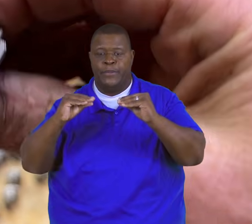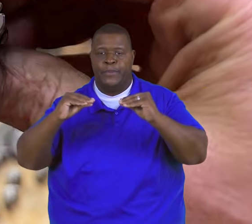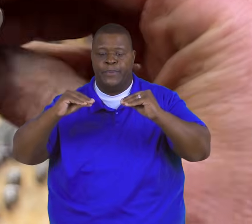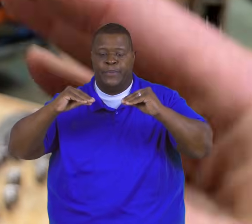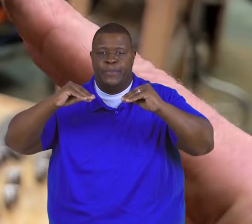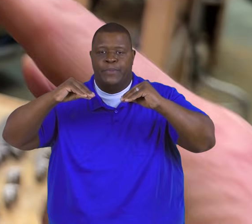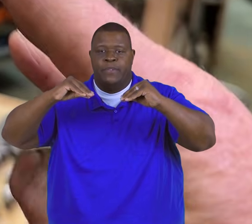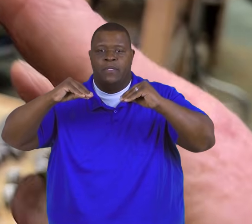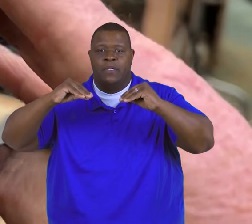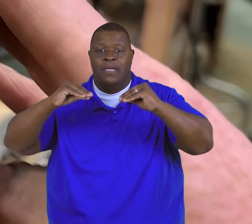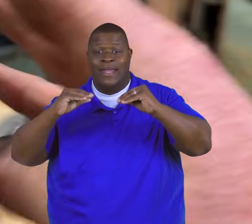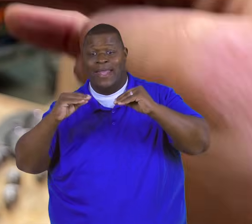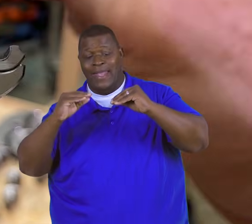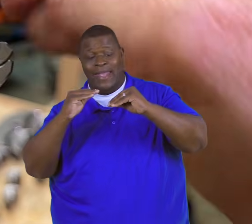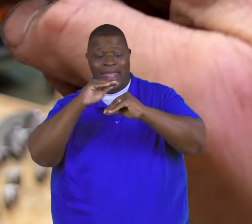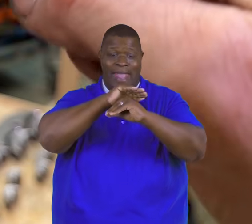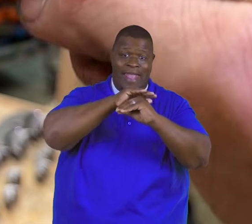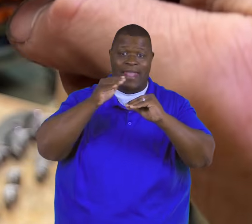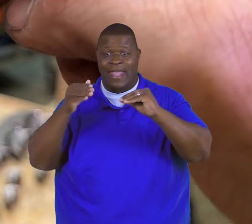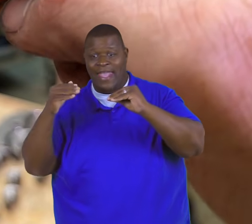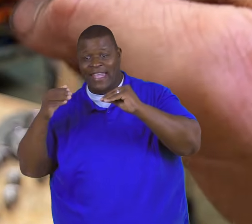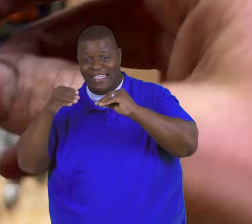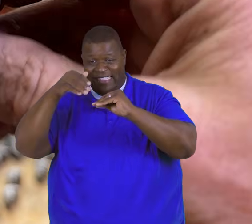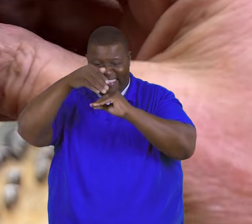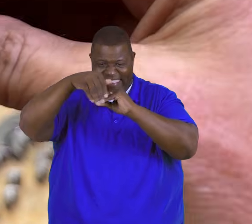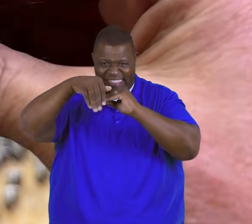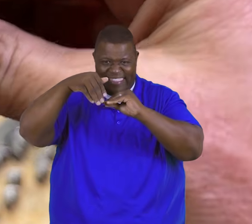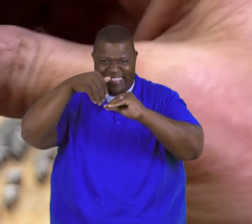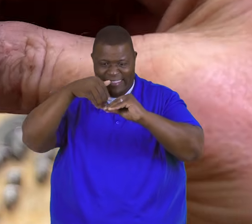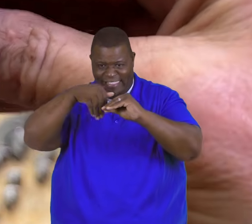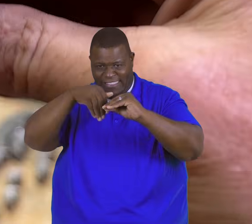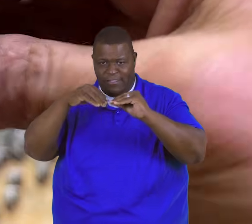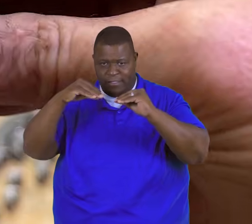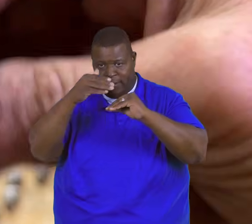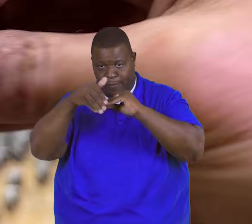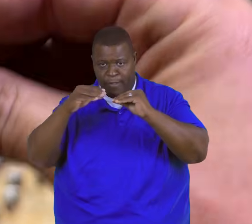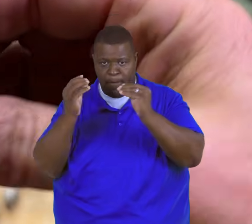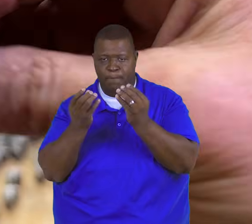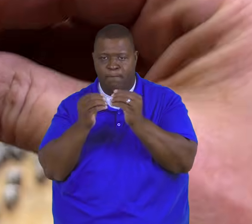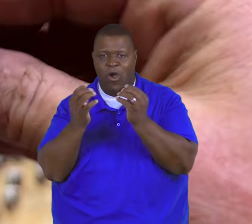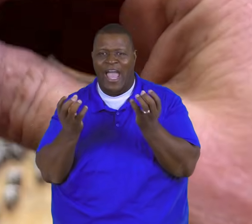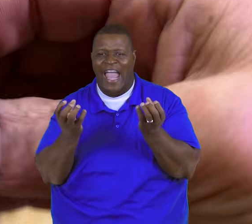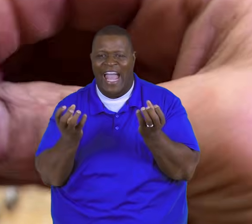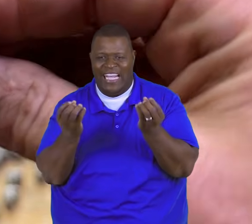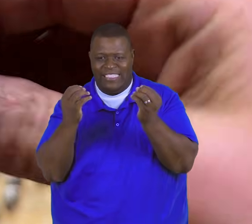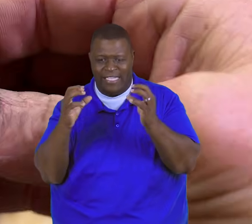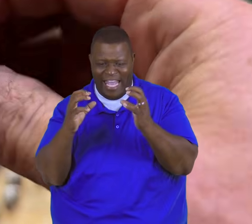and then I also, I soften the sides and the inner corner, so I effectively added a whole new set of jaws